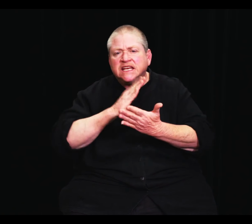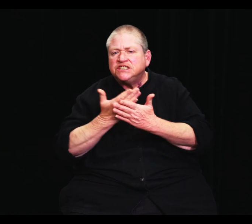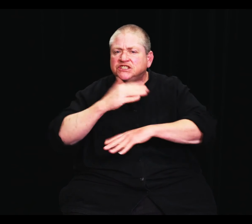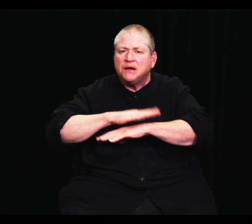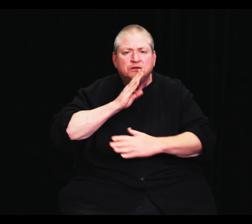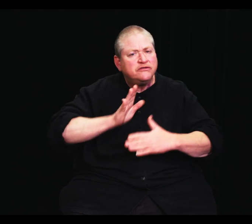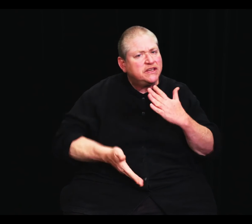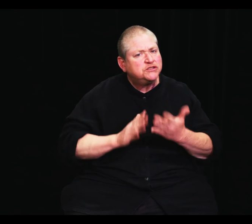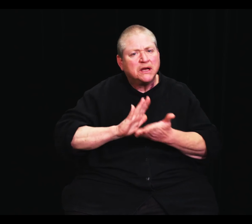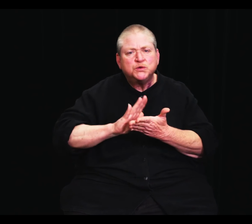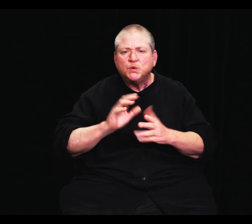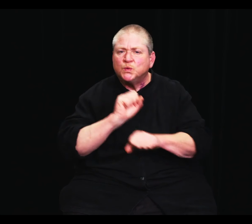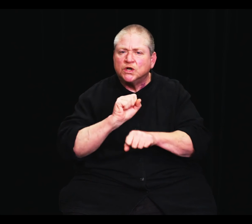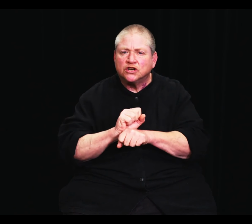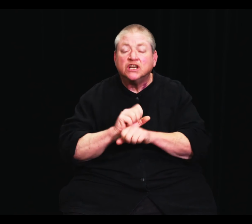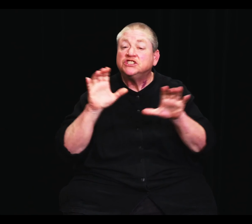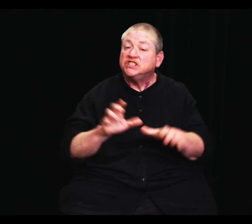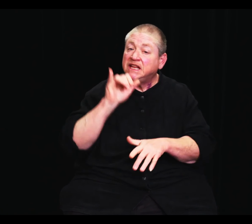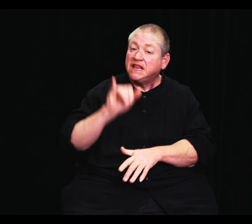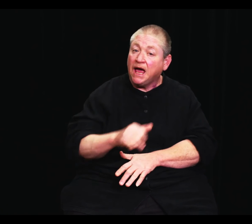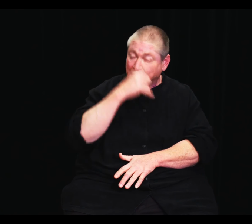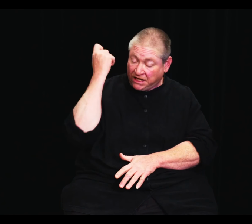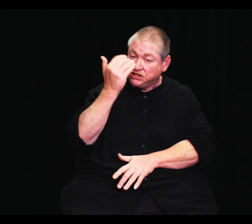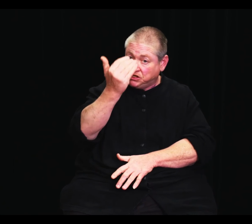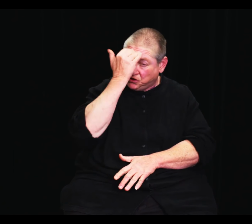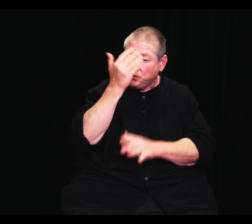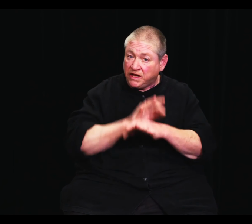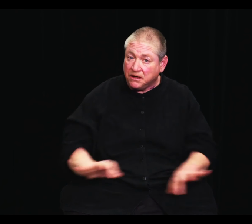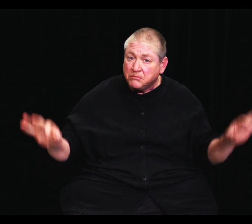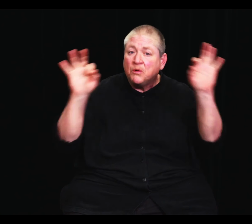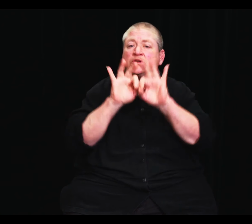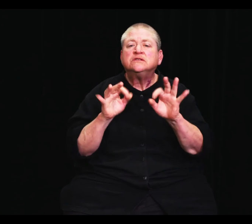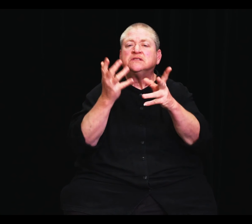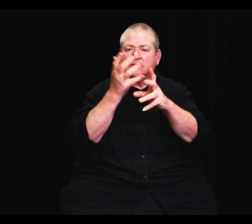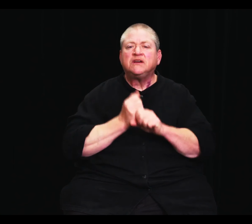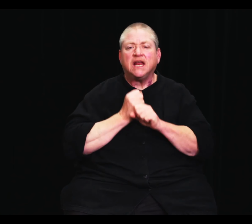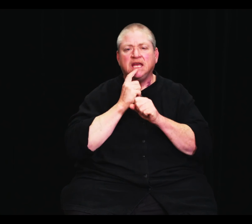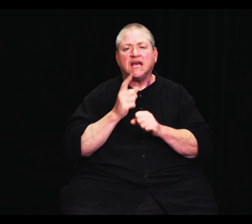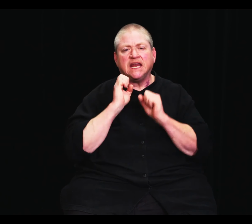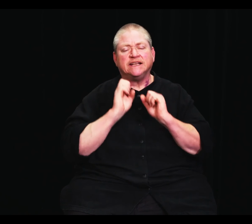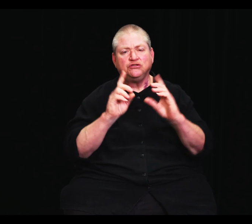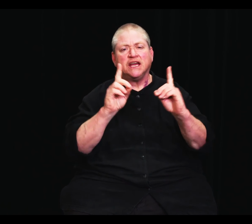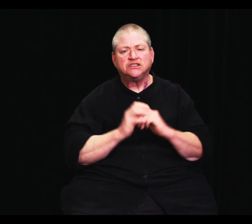She sat me down every night to read me a book. She made sure I sat at the kitchen table every day to make sure I completed my schoolwork.